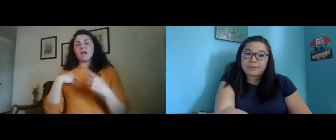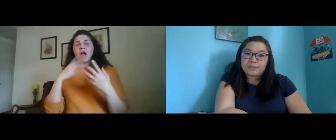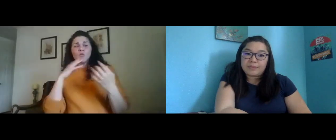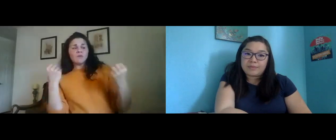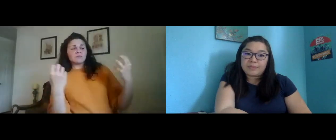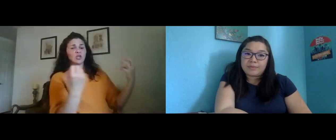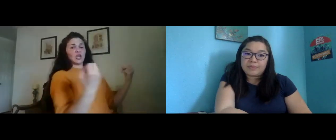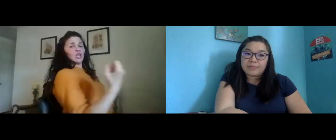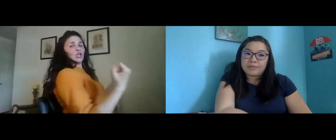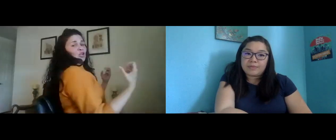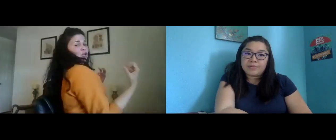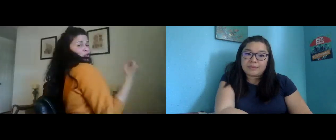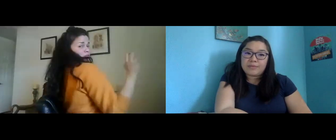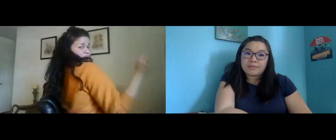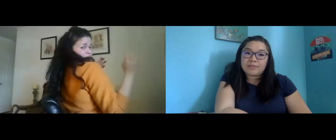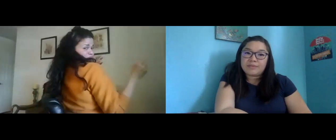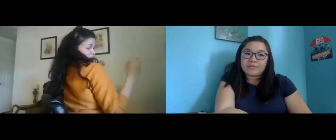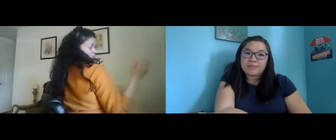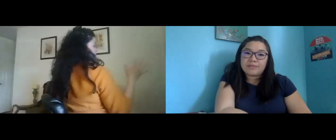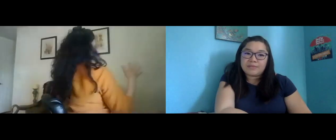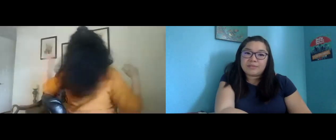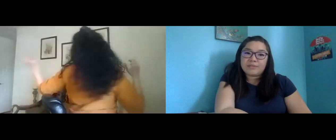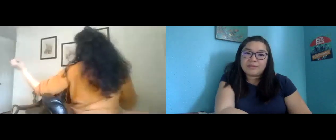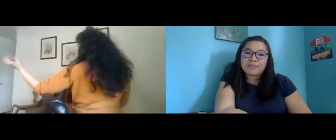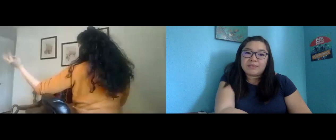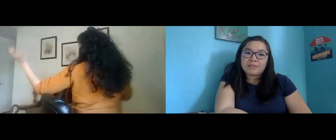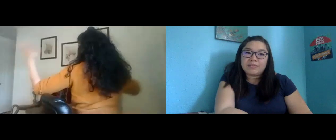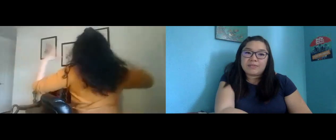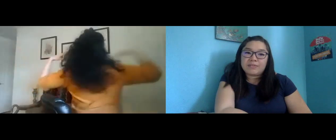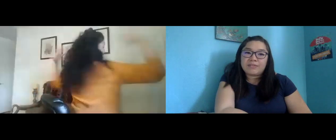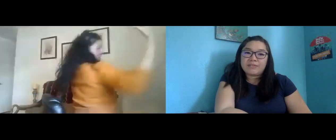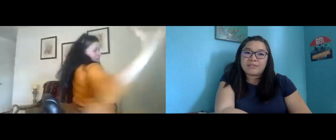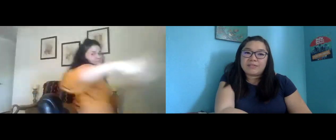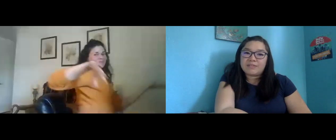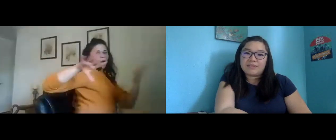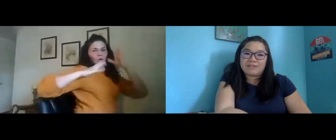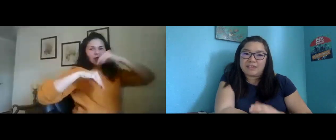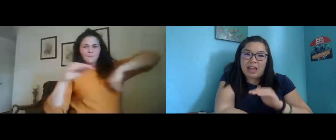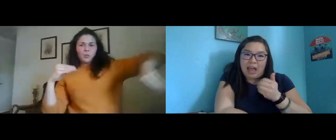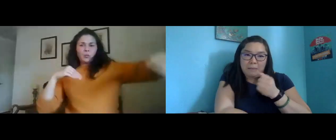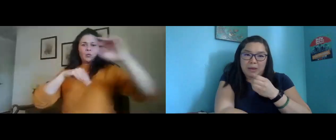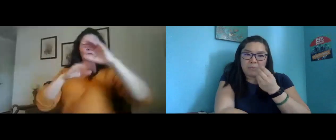For example, often while I sign, I would turn around and move around in the space.